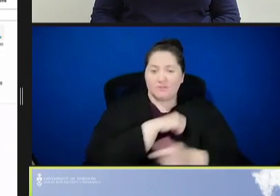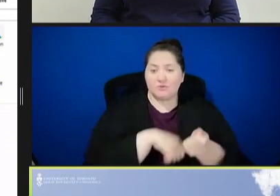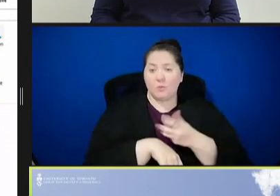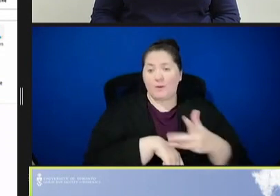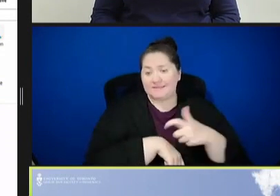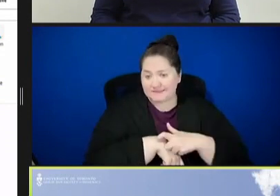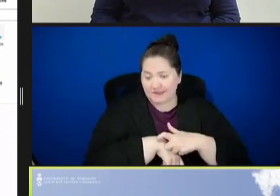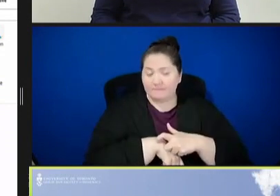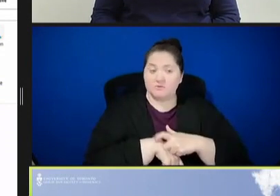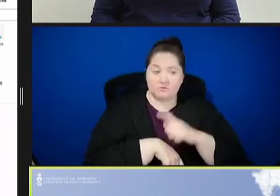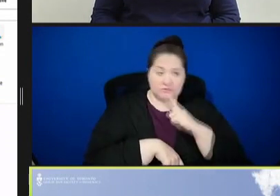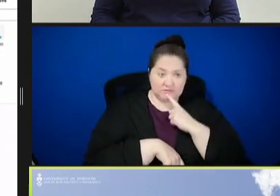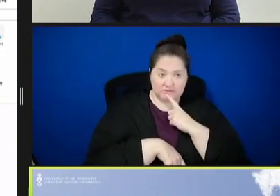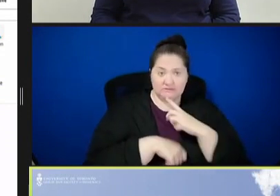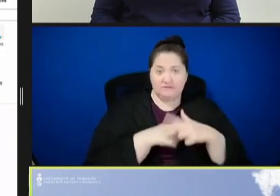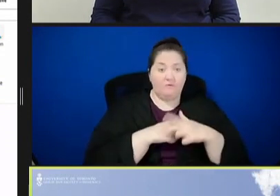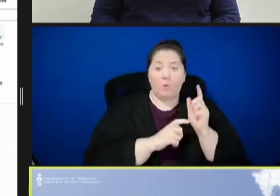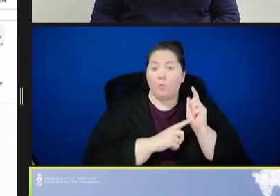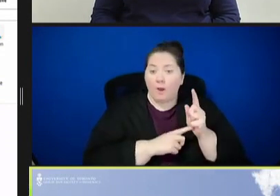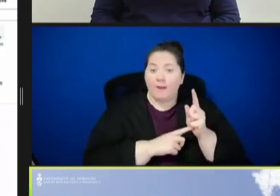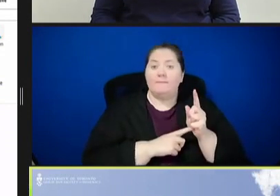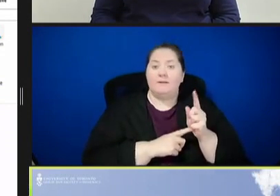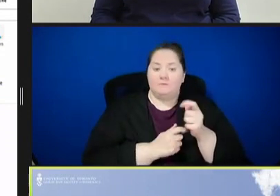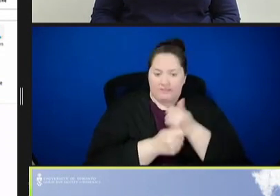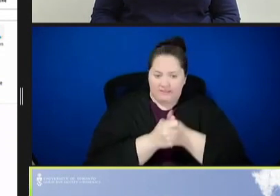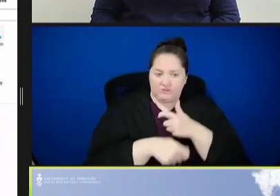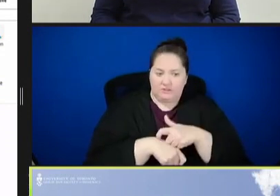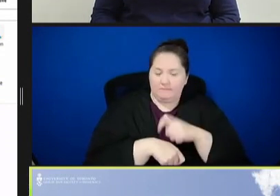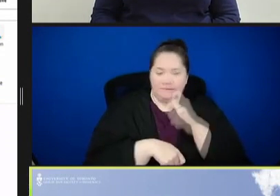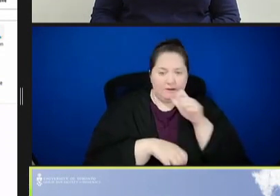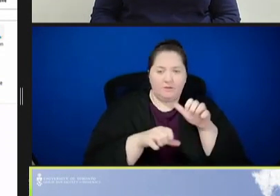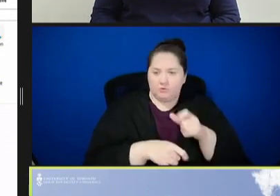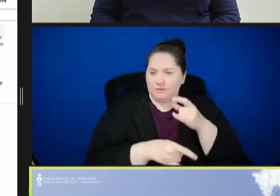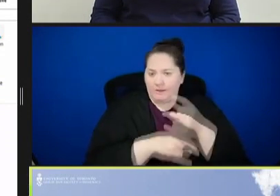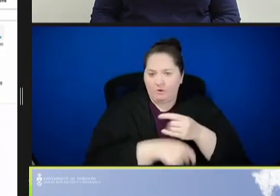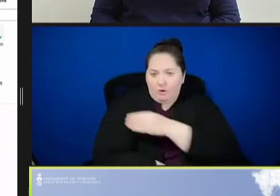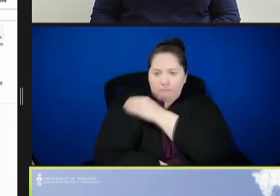literally save a minute per interaction just by not doing the alcohol swab. Most people,